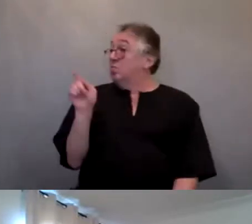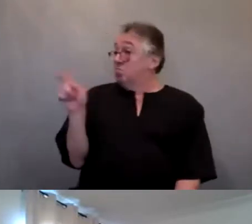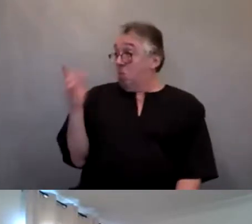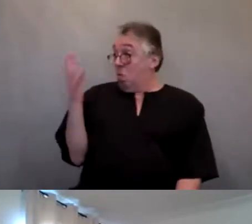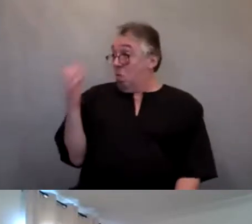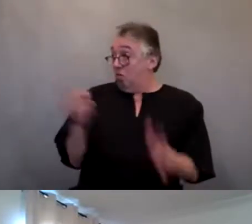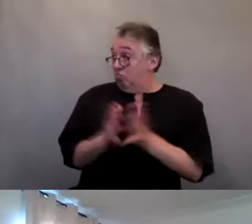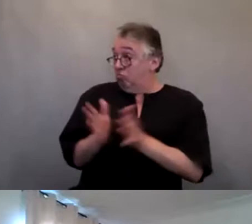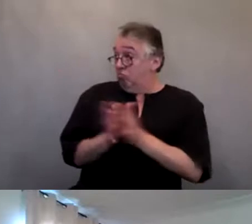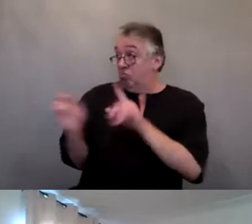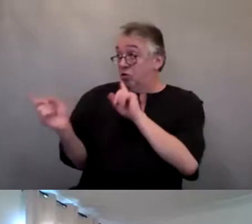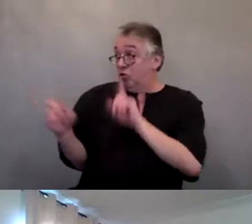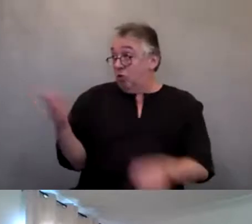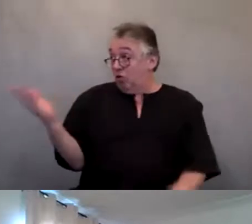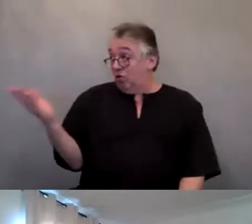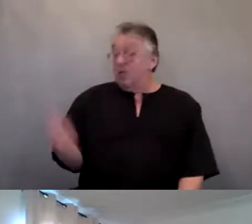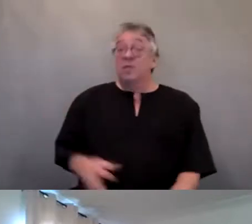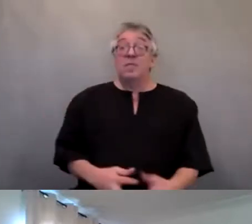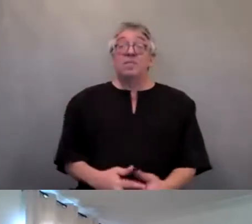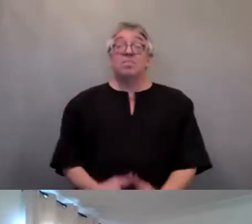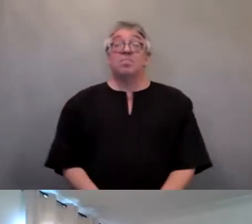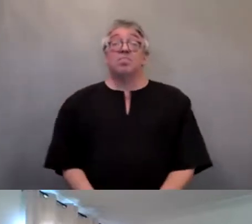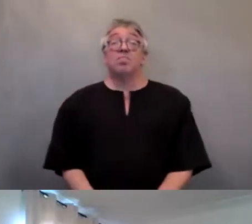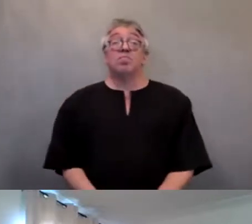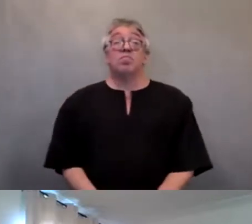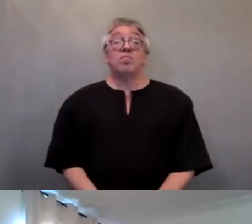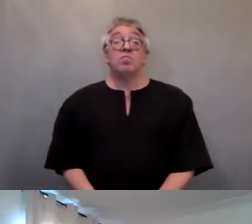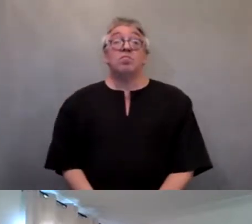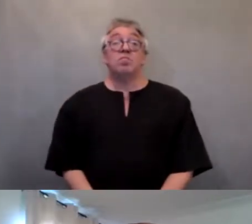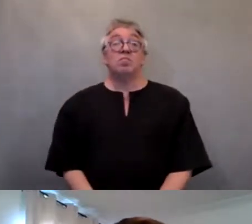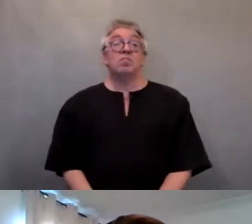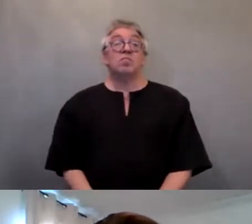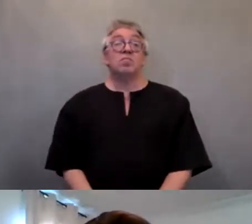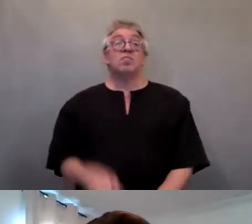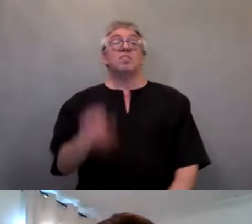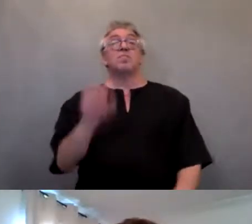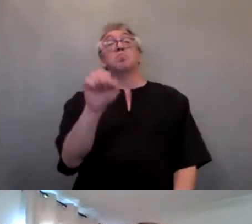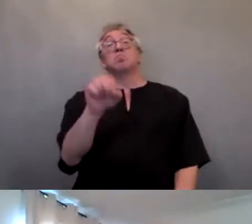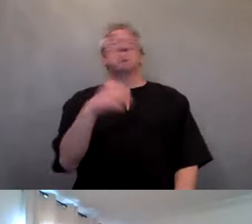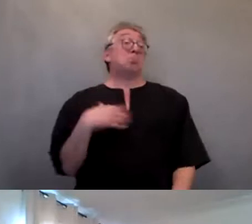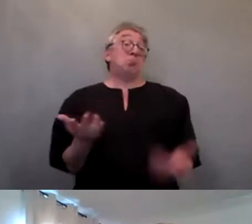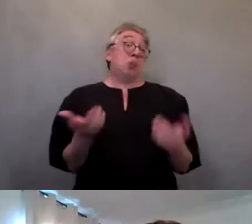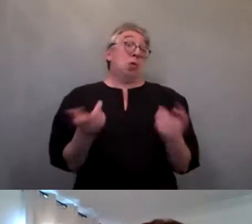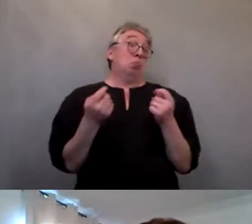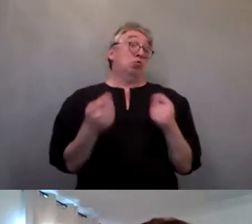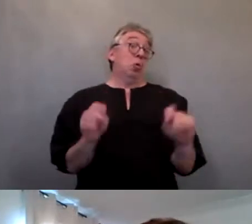point, I would like maybe Naama, would you like to say a few words about this issue?